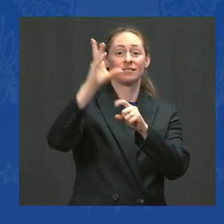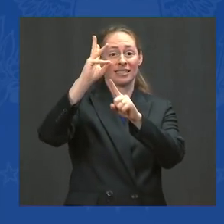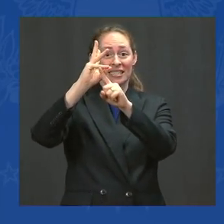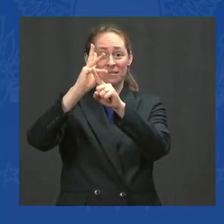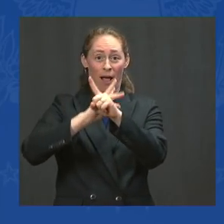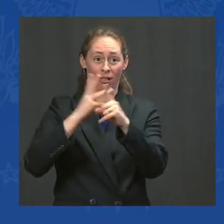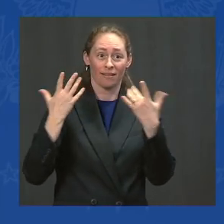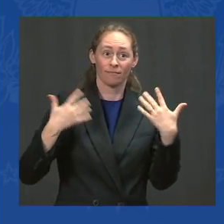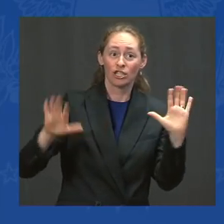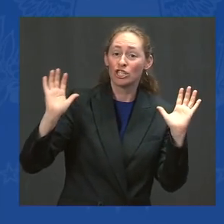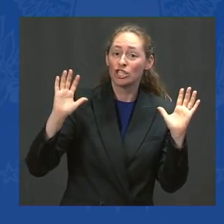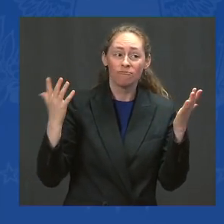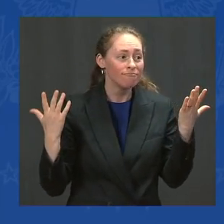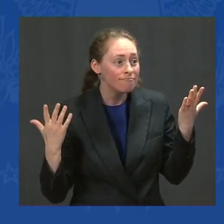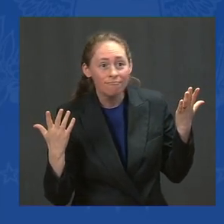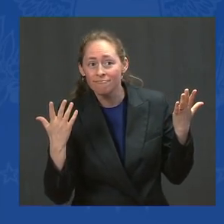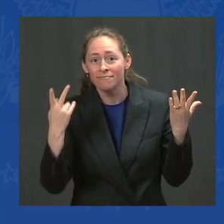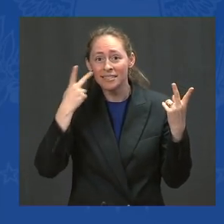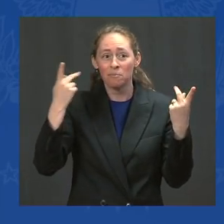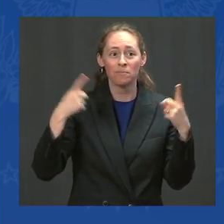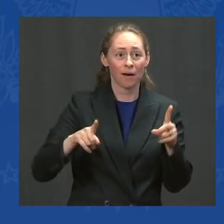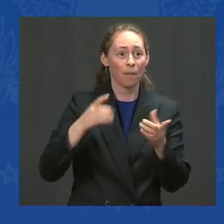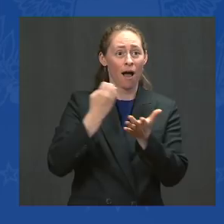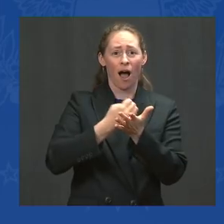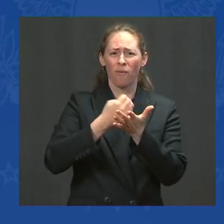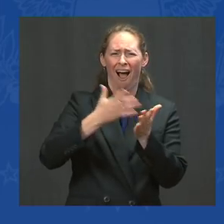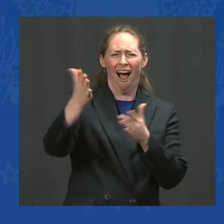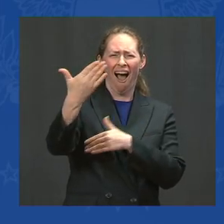the highest economic growth rate in nearly 40 years.